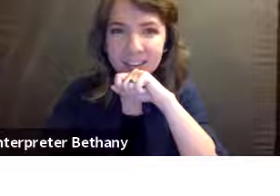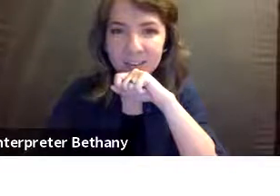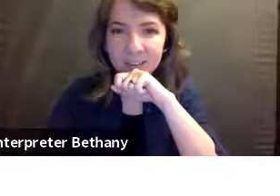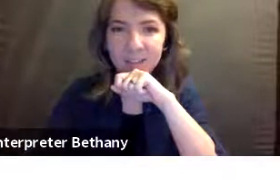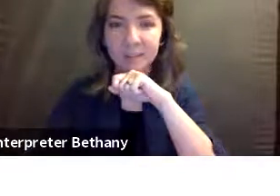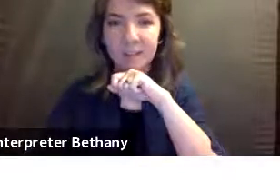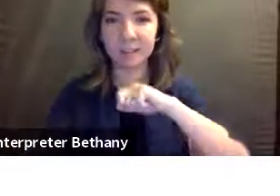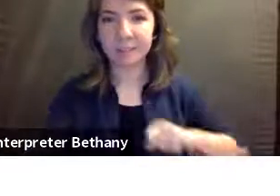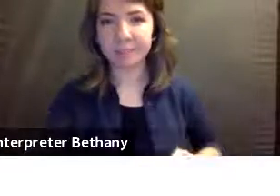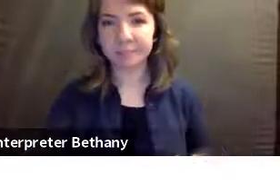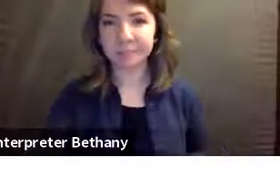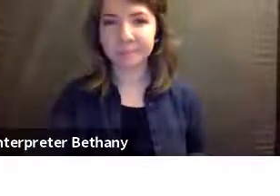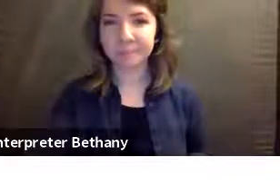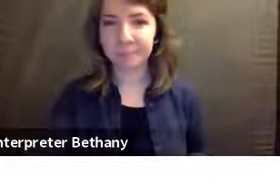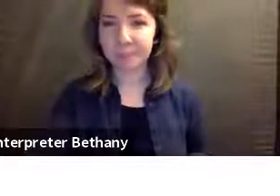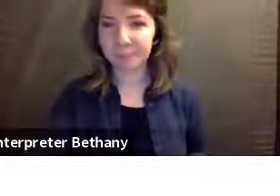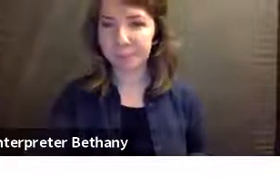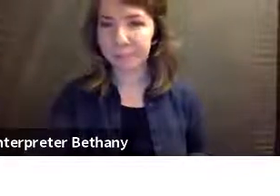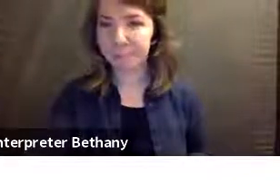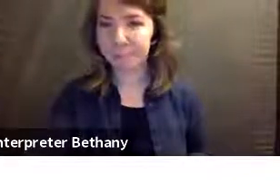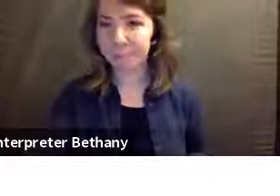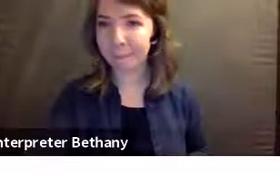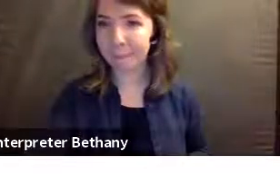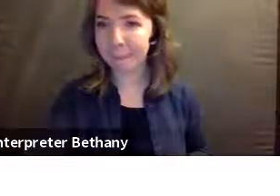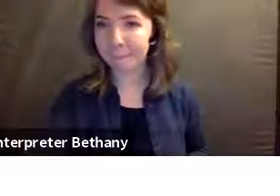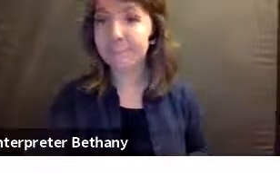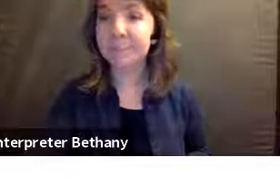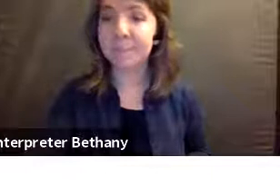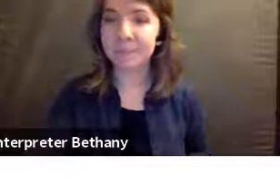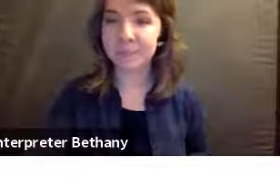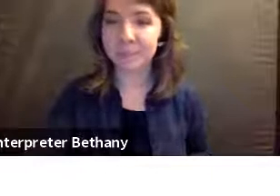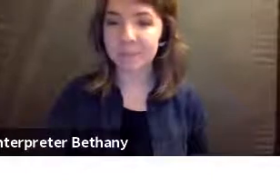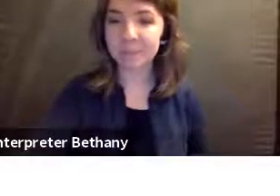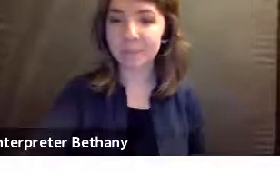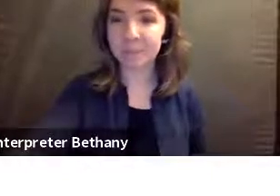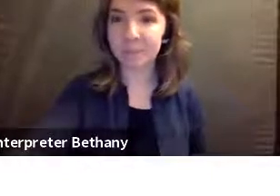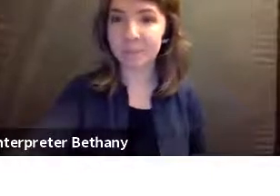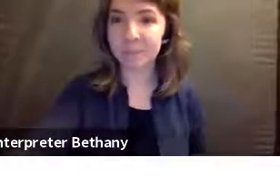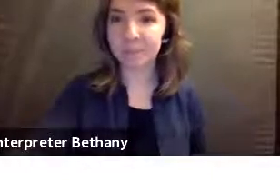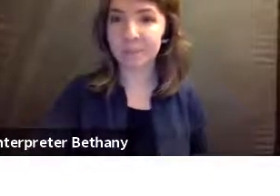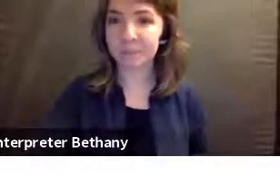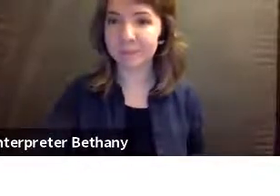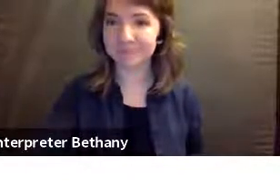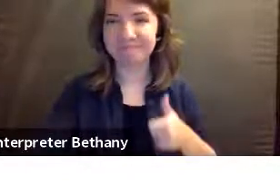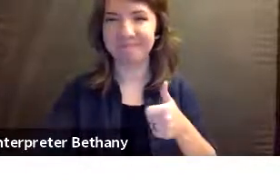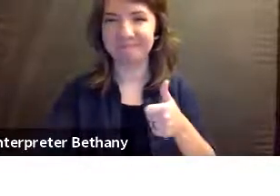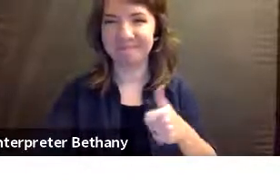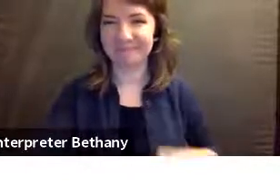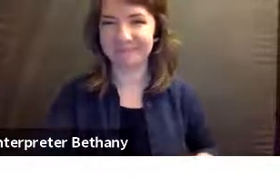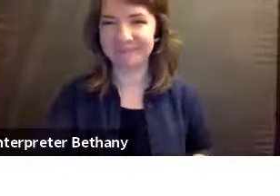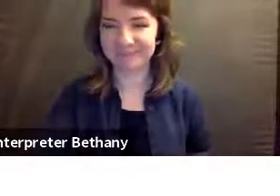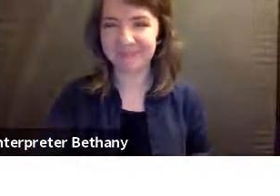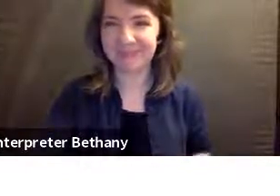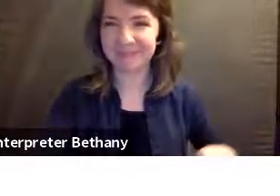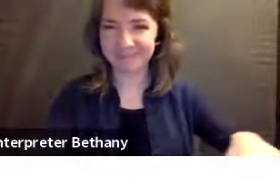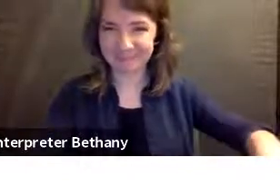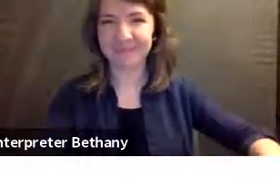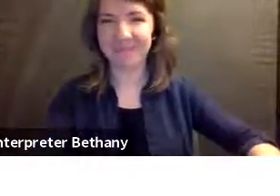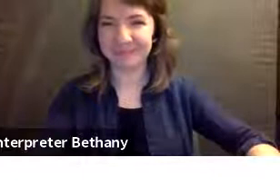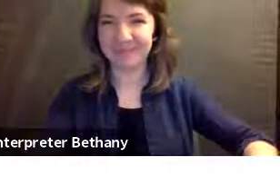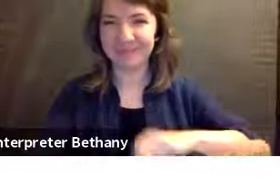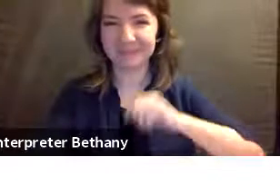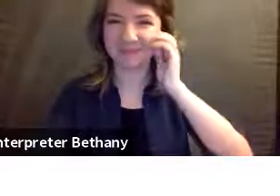Linda Kobashigawa: And for Gabriella and Bethany. If I'm talking too fast, please let me know. Sometimes I get going. And I don't realize it.